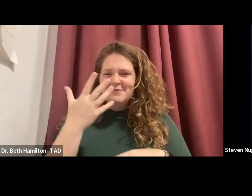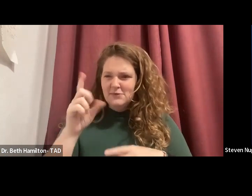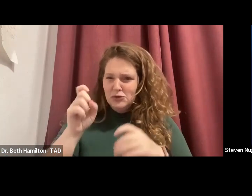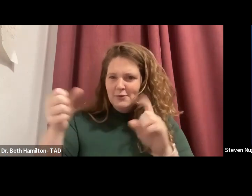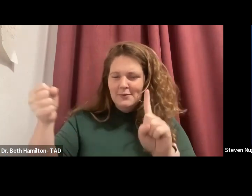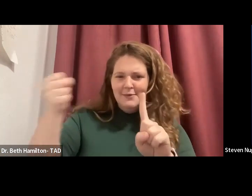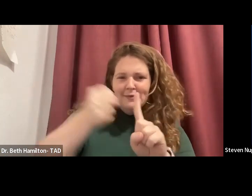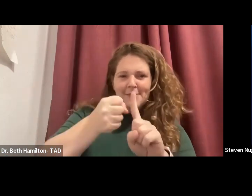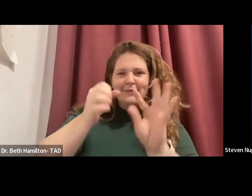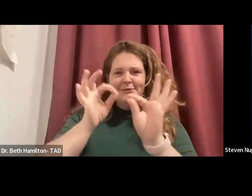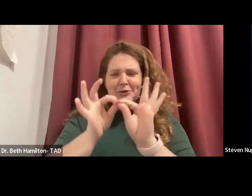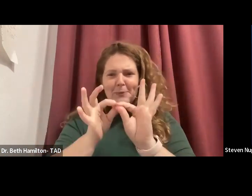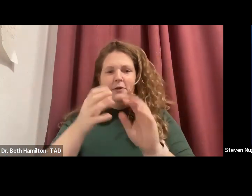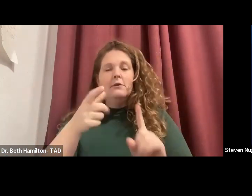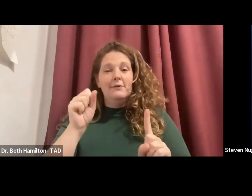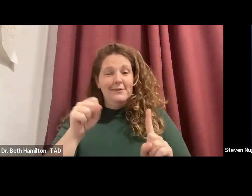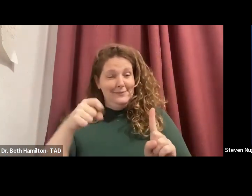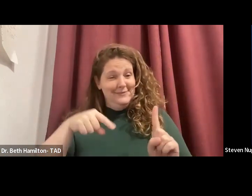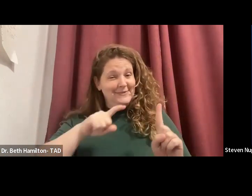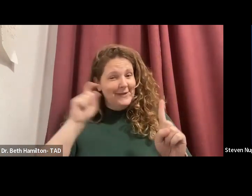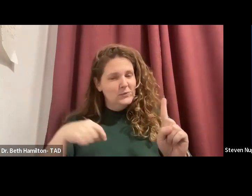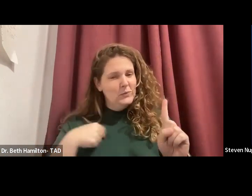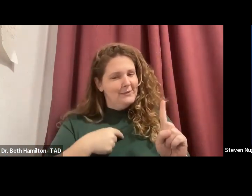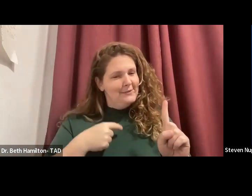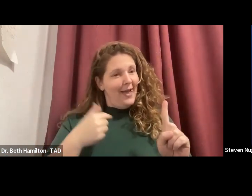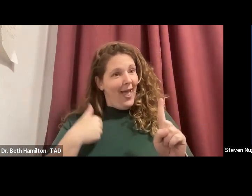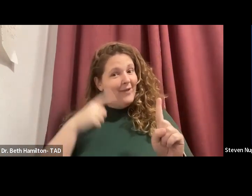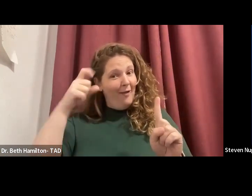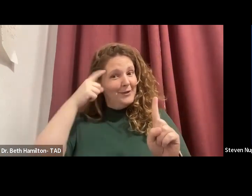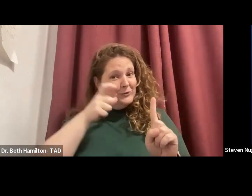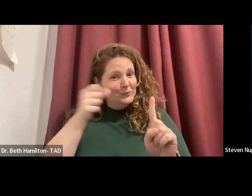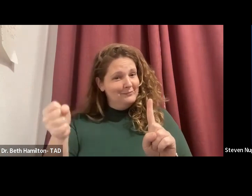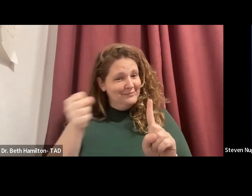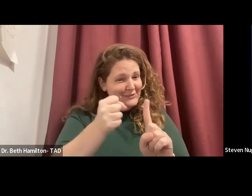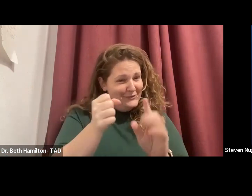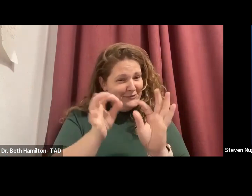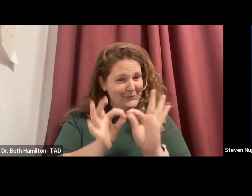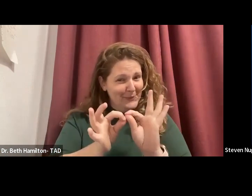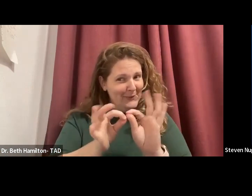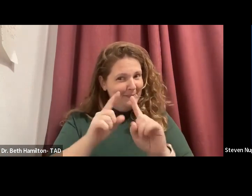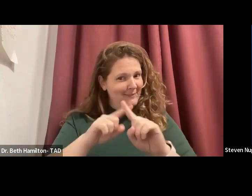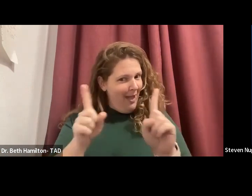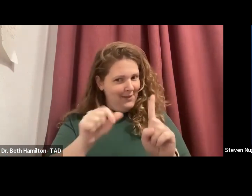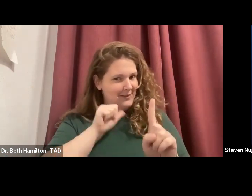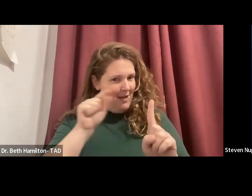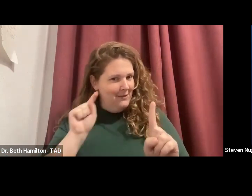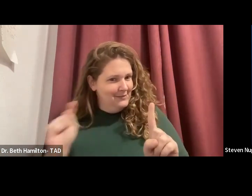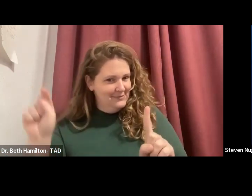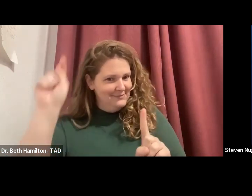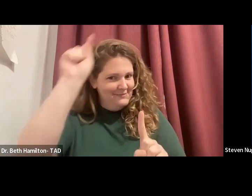areas? The next thing was communication access. Howard has already mentioned this in